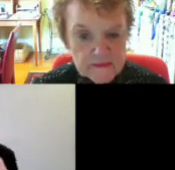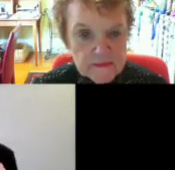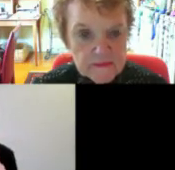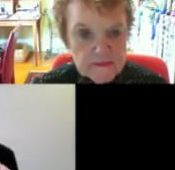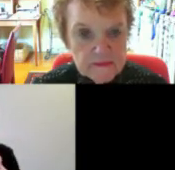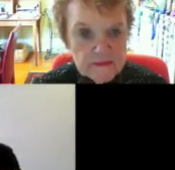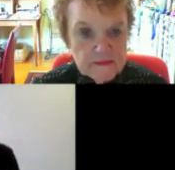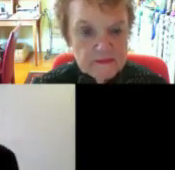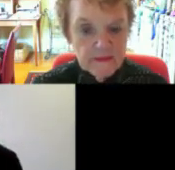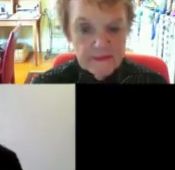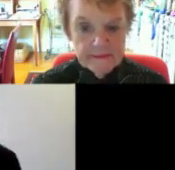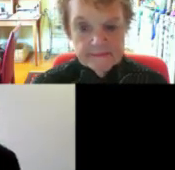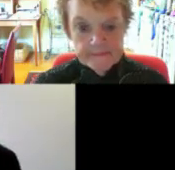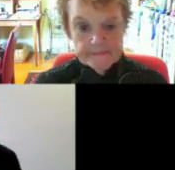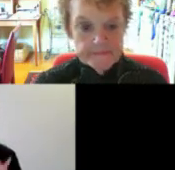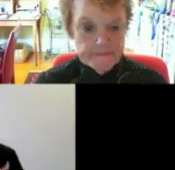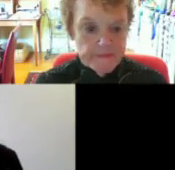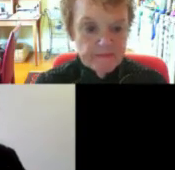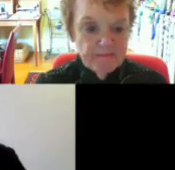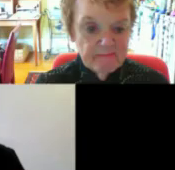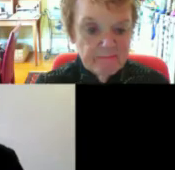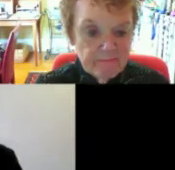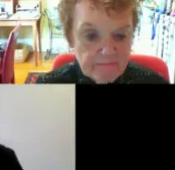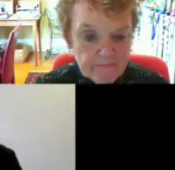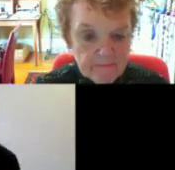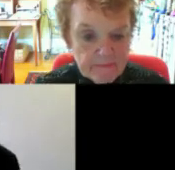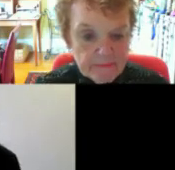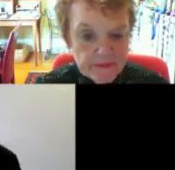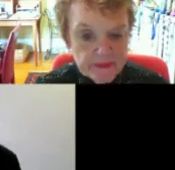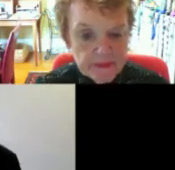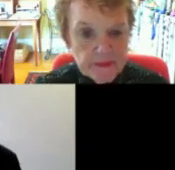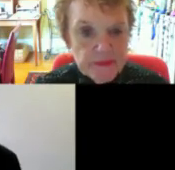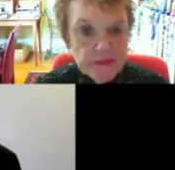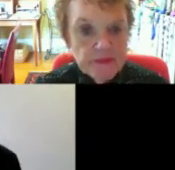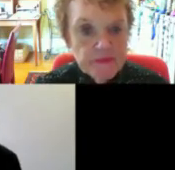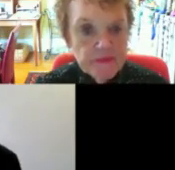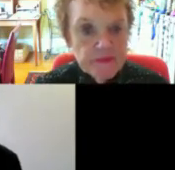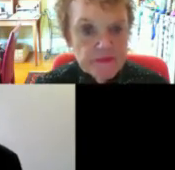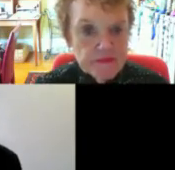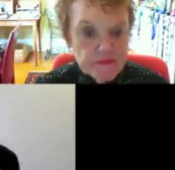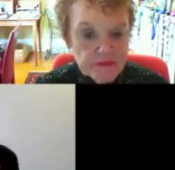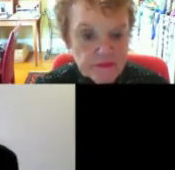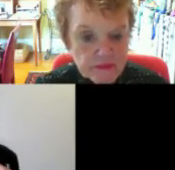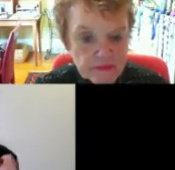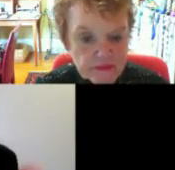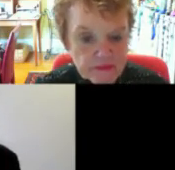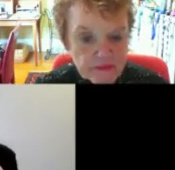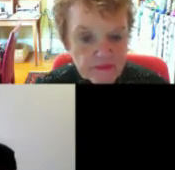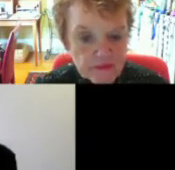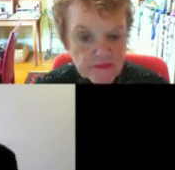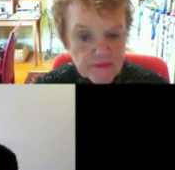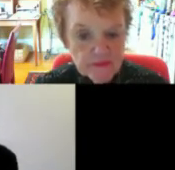Rosa Plasencia: The live webinar includes polls and evaluation questions. We'd very much appreciate your participation and engagement during that section.